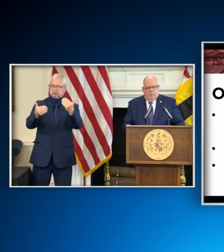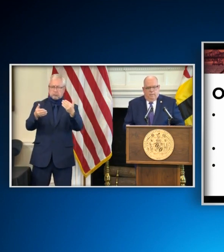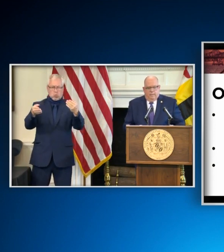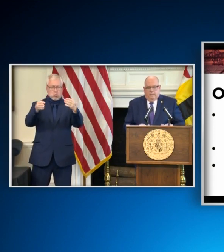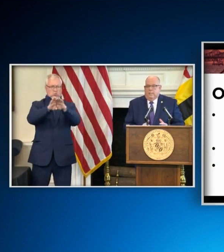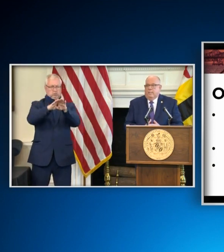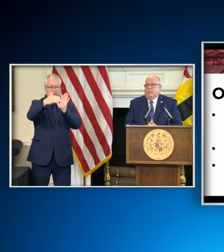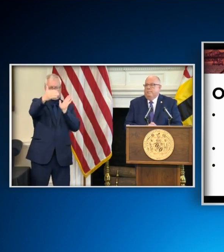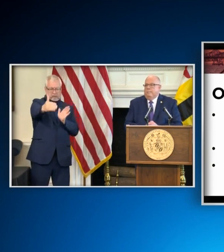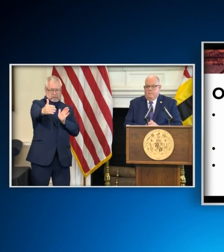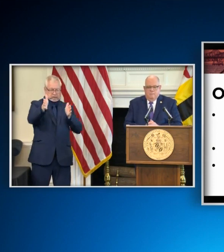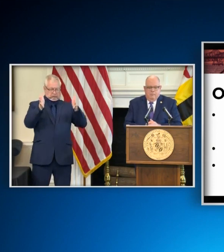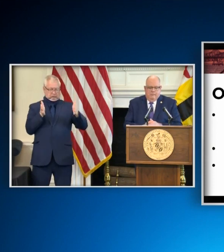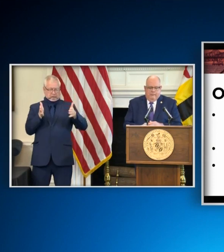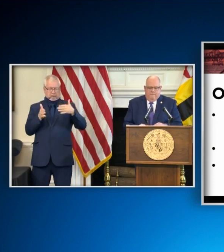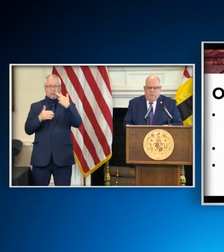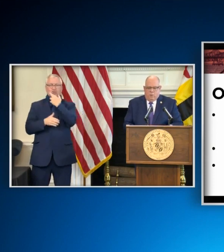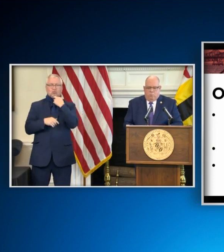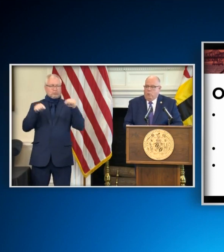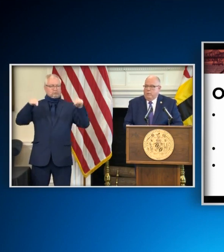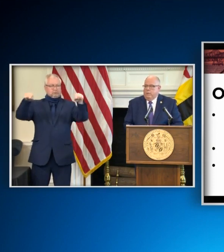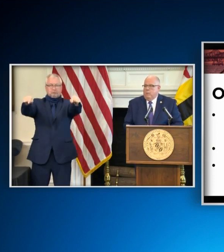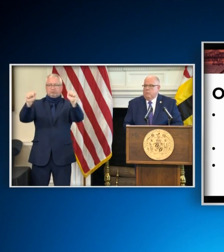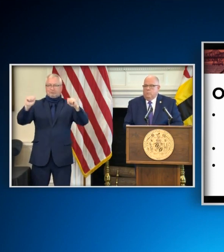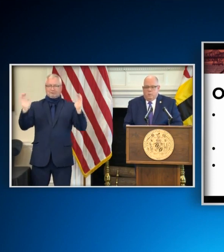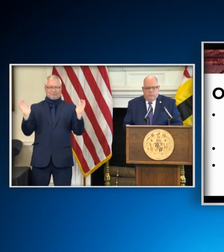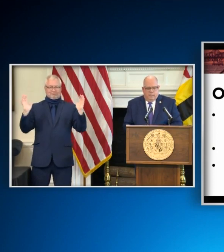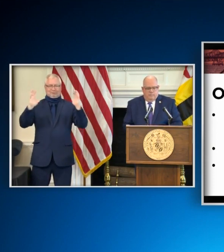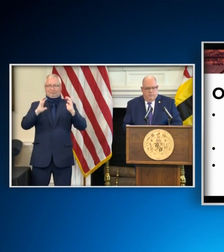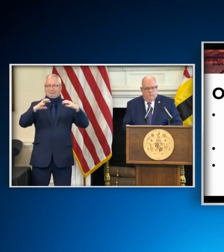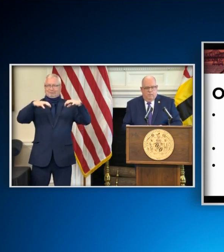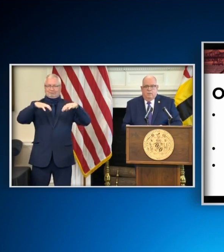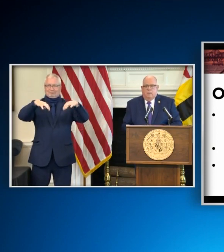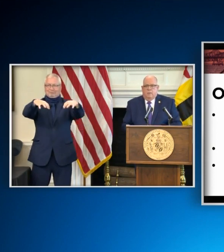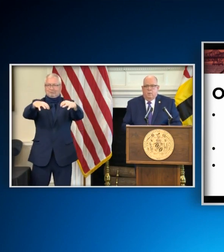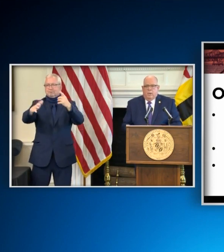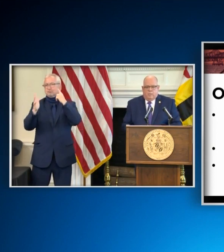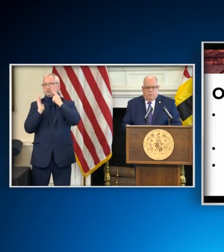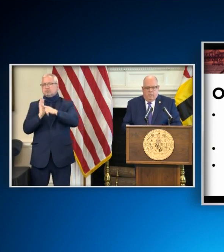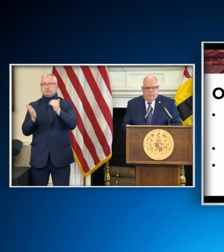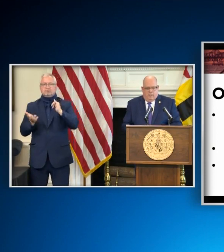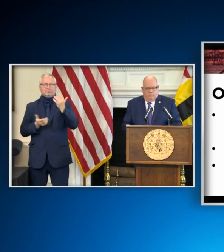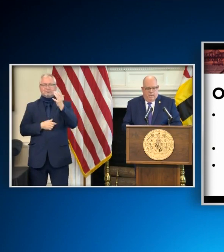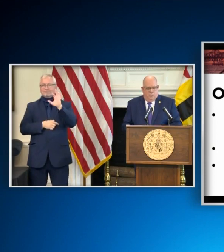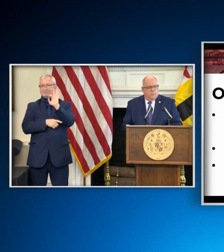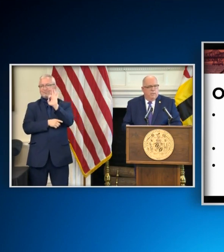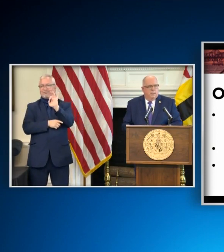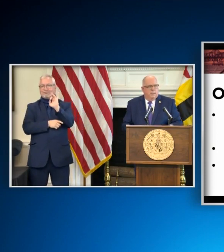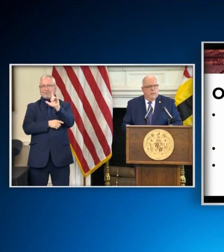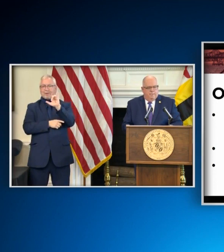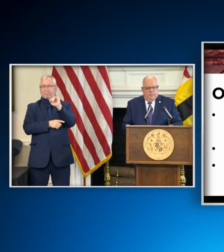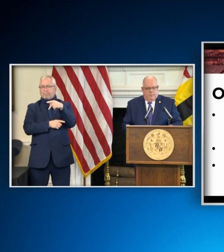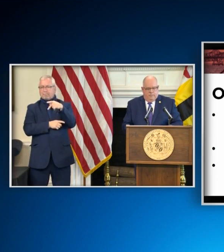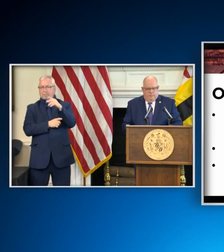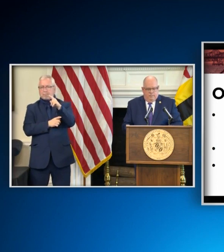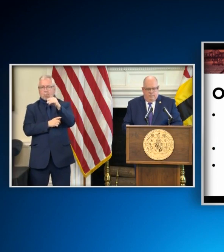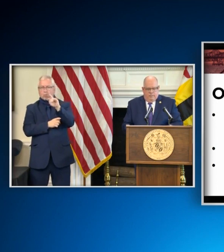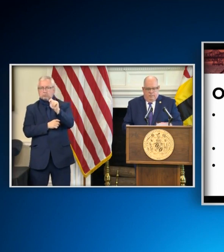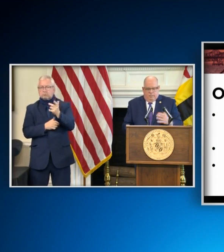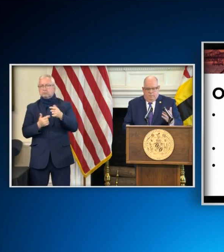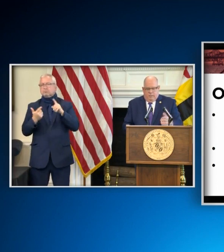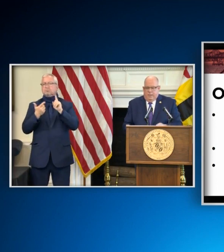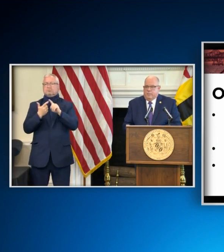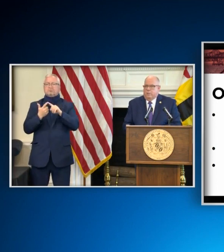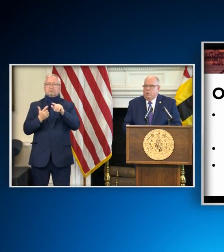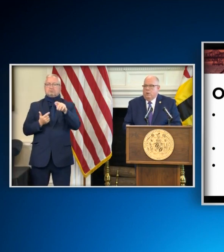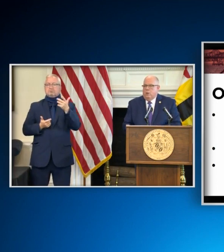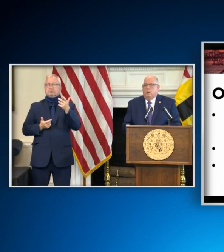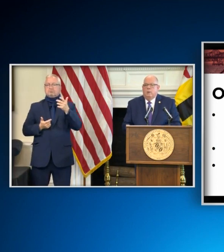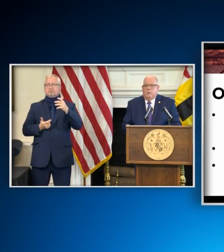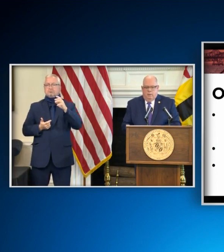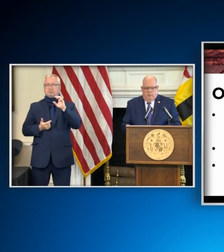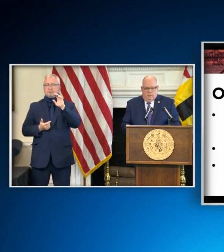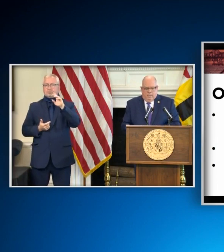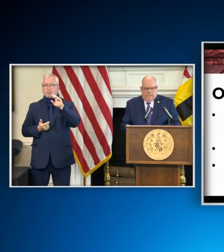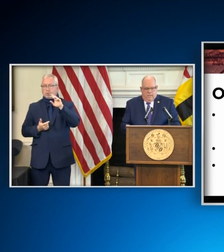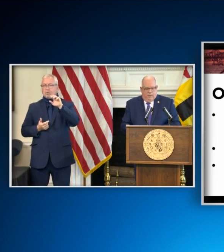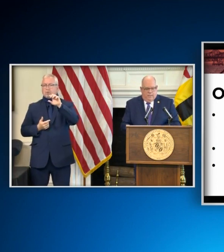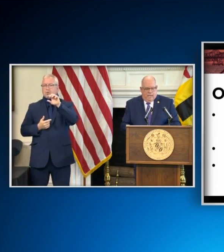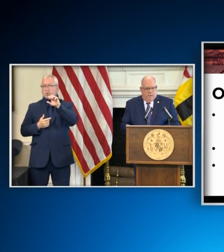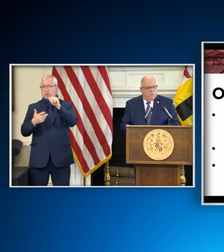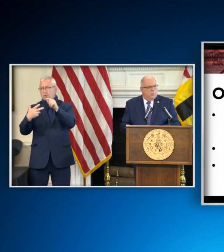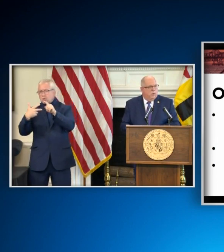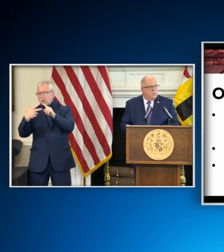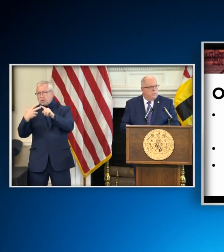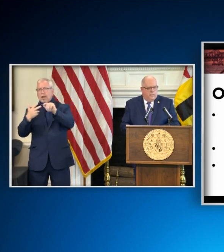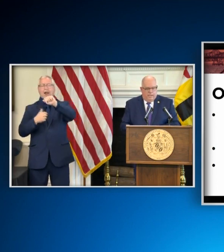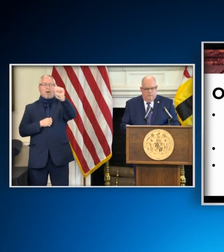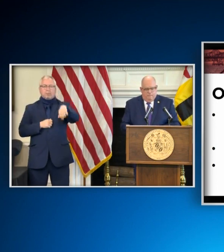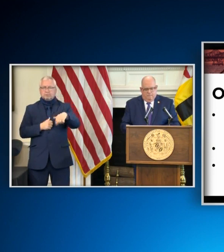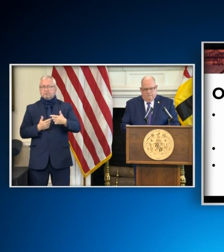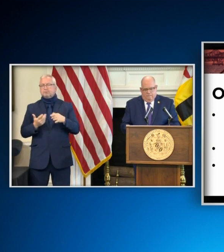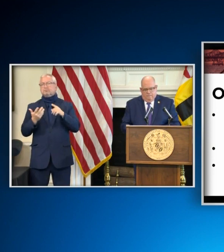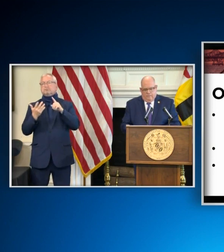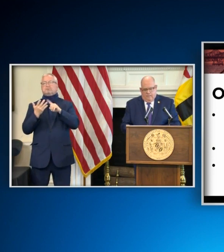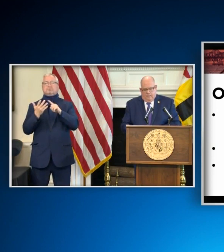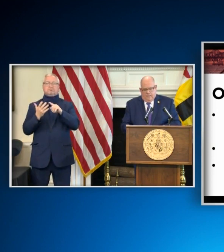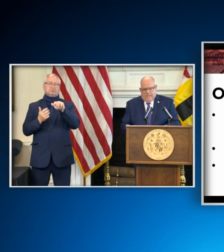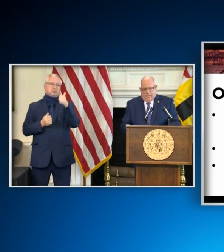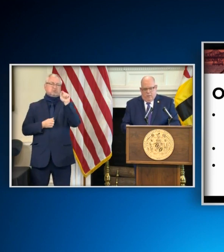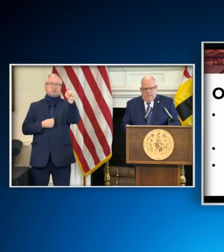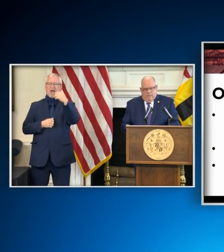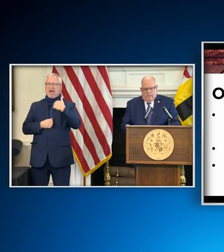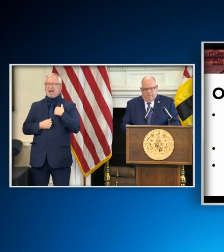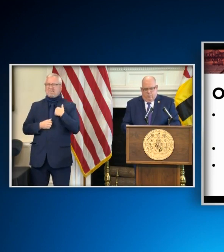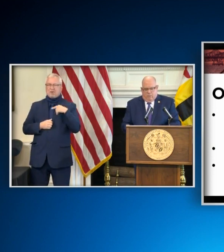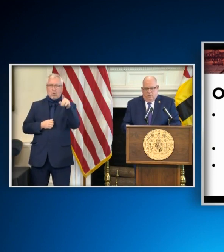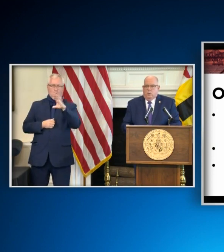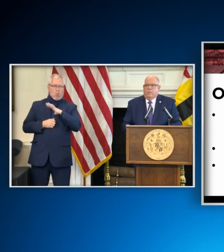WE LOVE THE IDEA OF CLOSING STREETS FOR OUTSIDE SEATING IN LITTLE ITALY AND FELLS POINT IN BALTIMORE CITY ON WEST STREET AND MAIN STREET IN ANNAPOLIS ON BETHESDA ROAD, AND IN OTHER